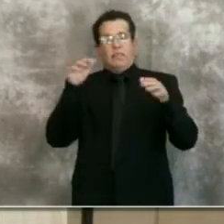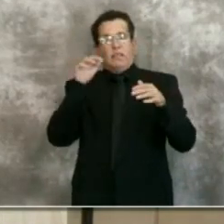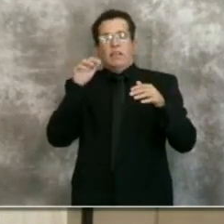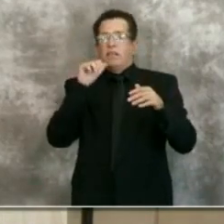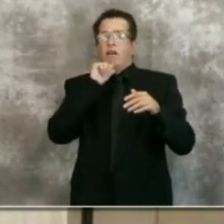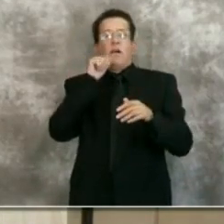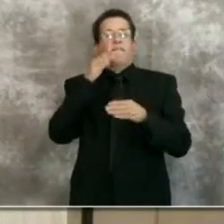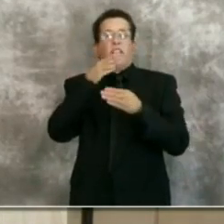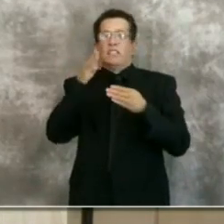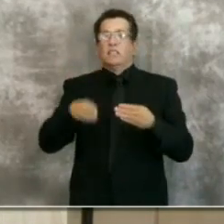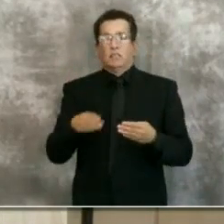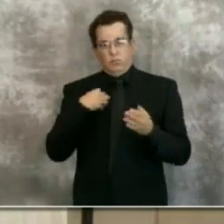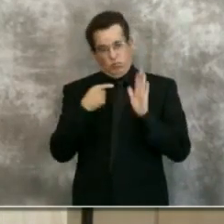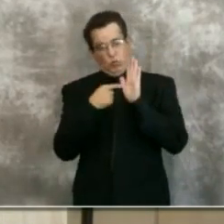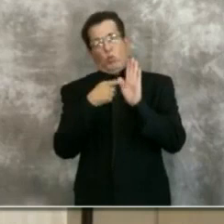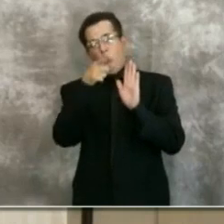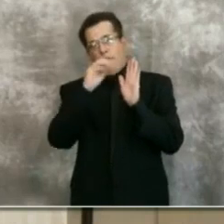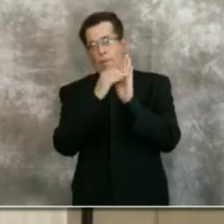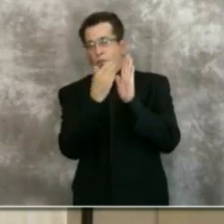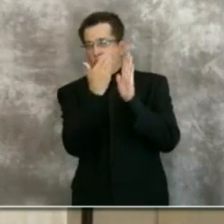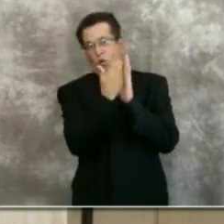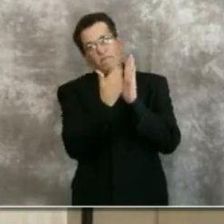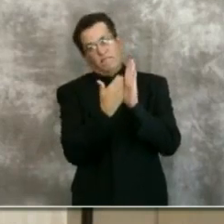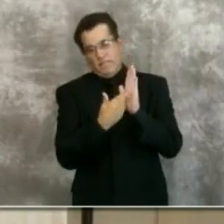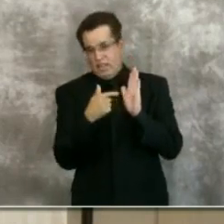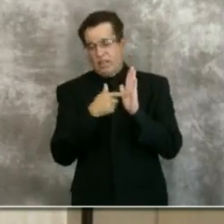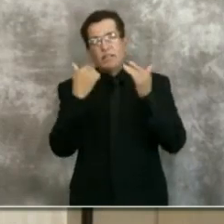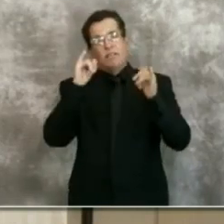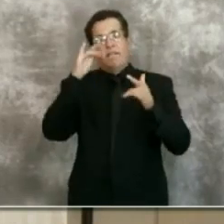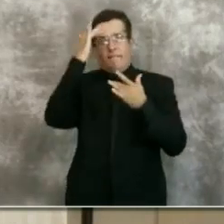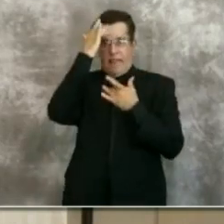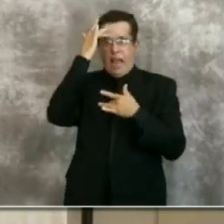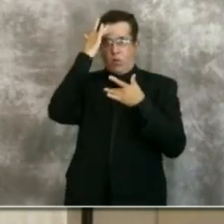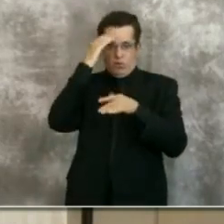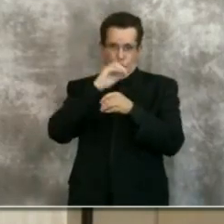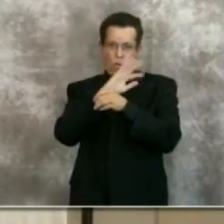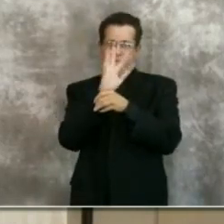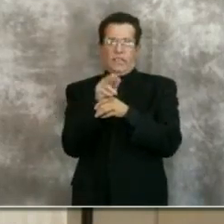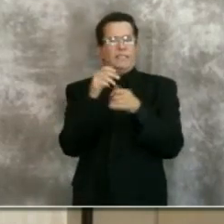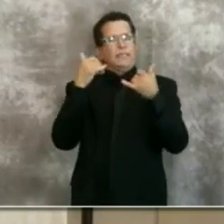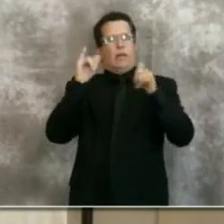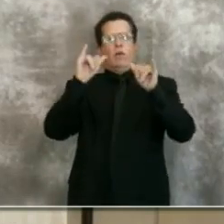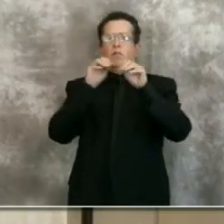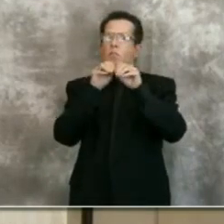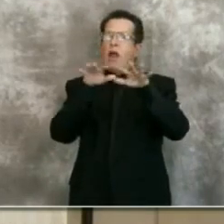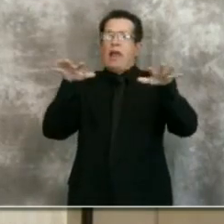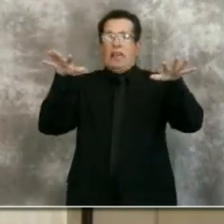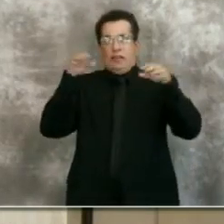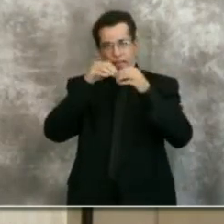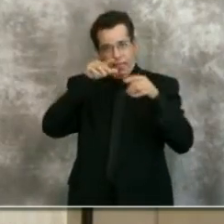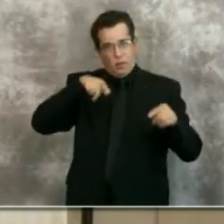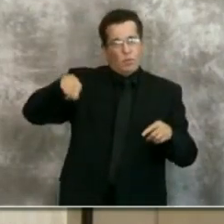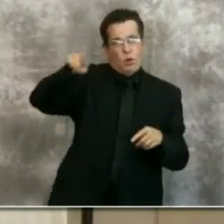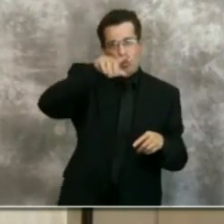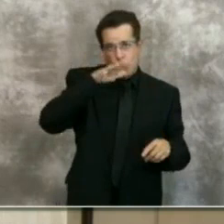CASE ON THIS FRIDAY. SO AS EVERYONE SHOULD BE AWARE THE PANDEMIC IS NOT OVER AS EVIDENCE BY THE DATA THAT WE SHARE WITH YOU TODAY. THE